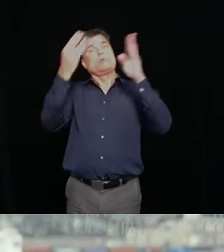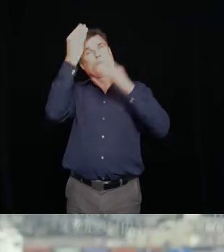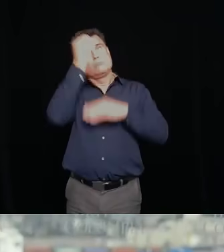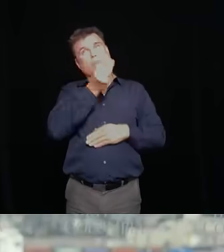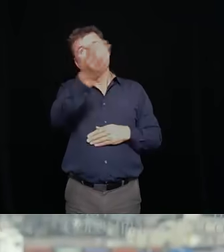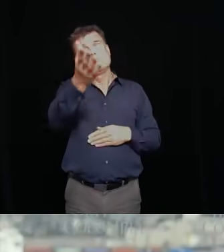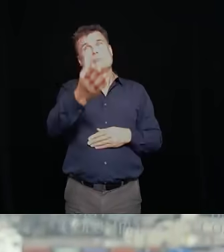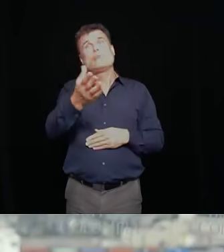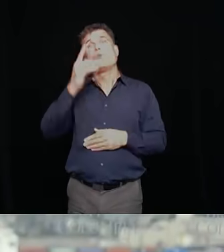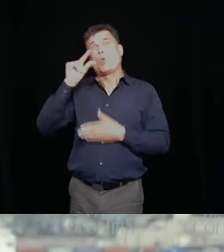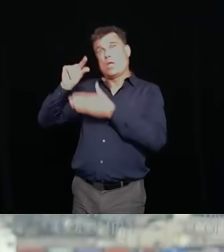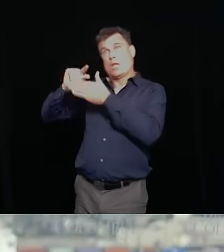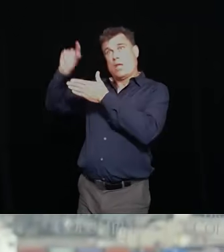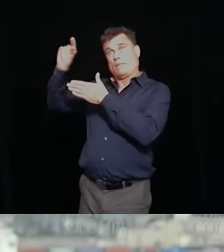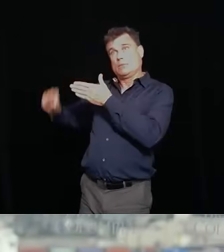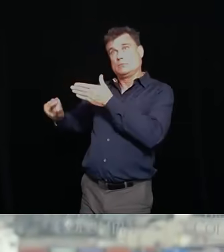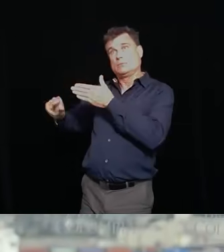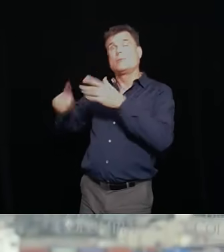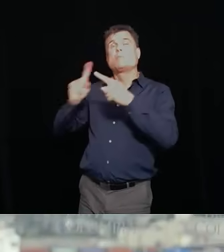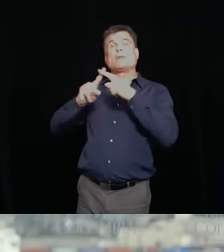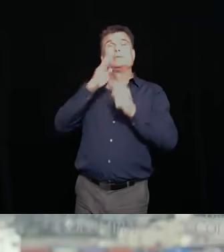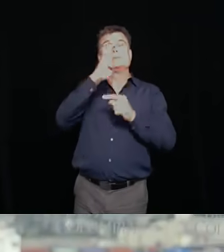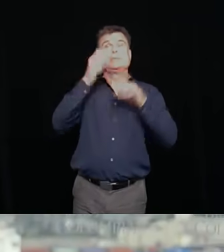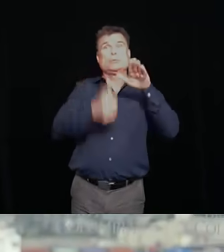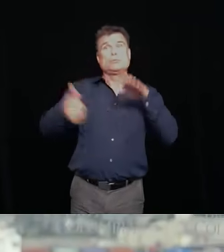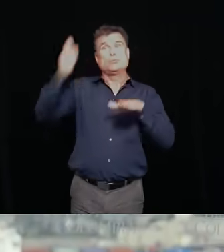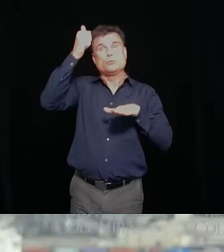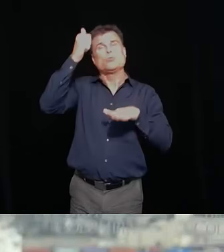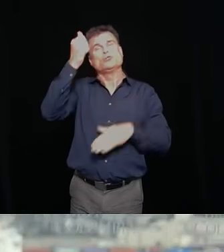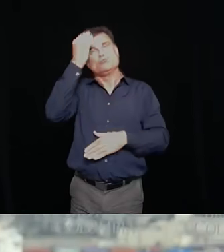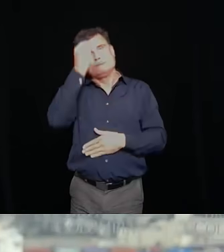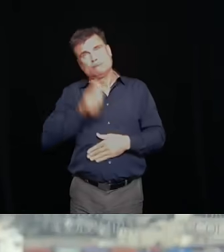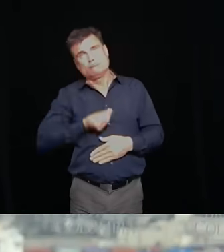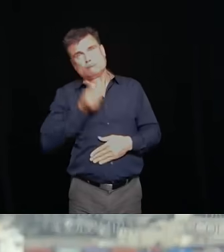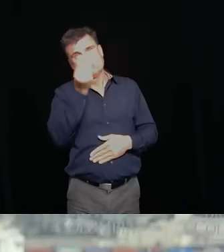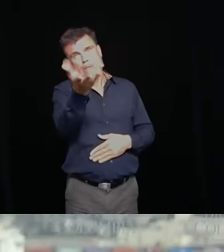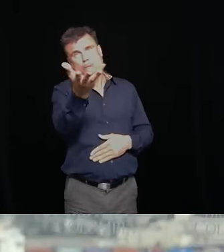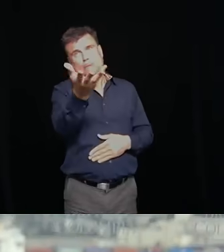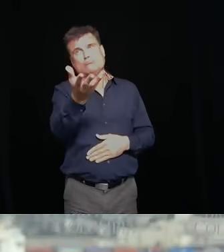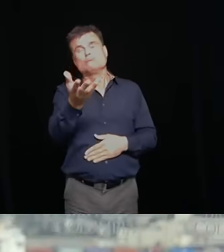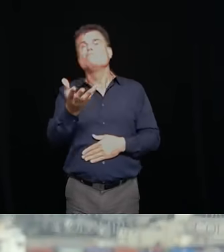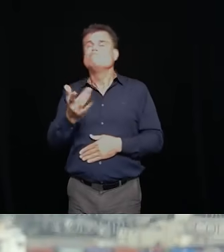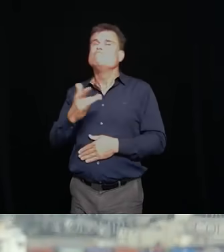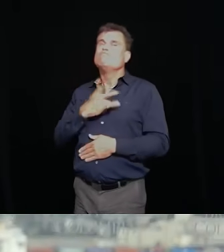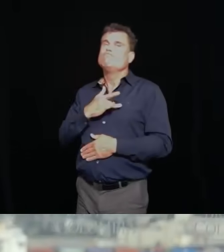And we have seen some of that in the past several